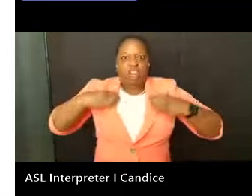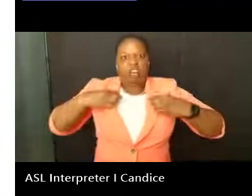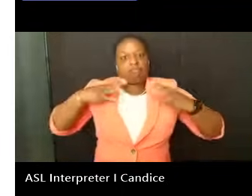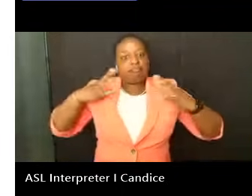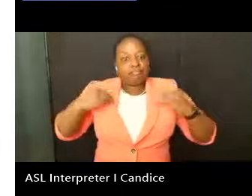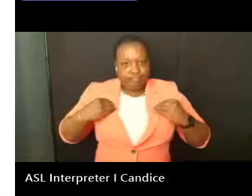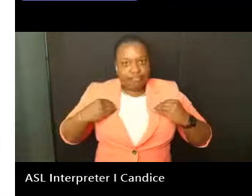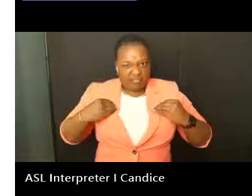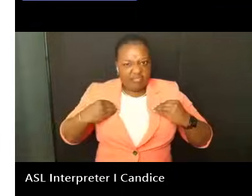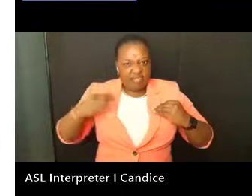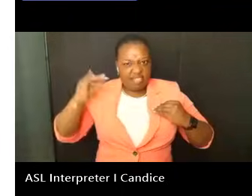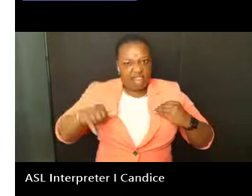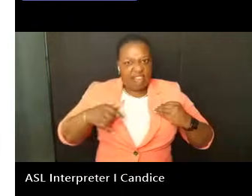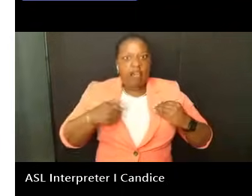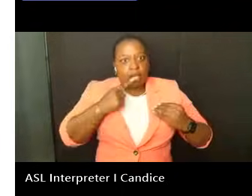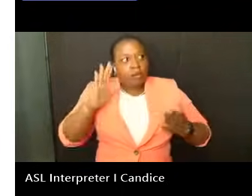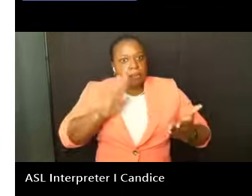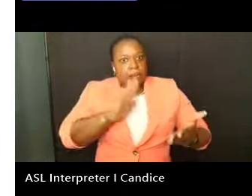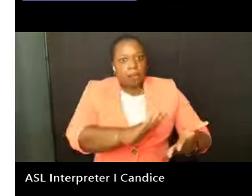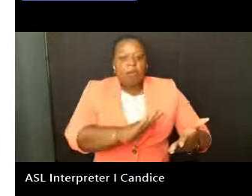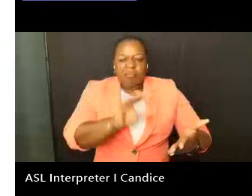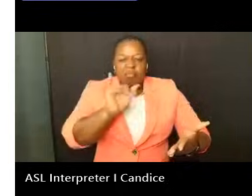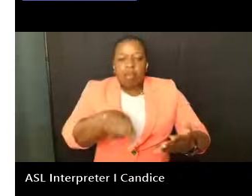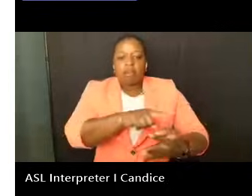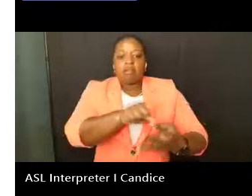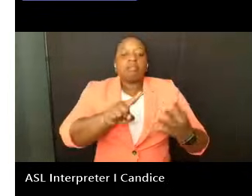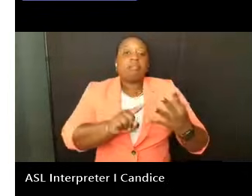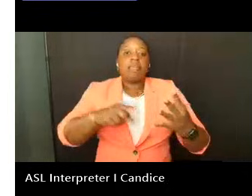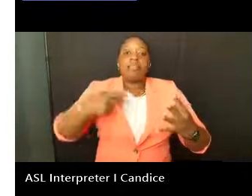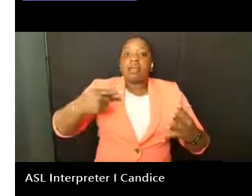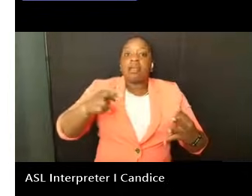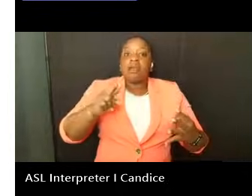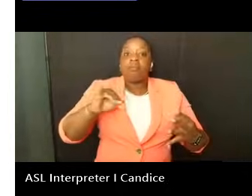the more often these things happen, the higher your potential risks.